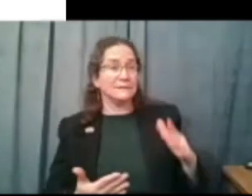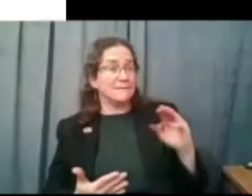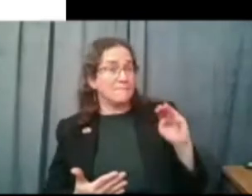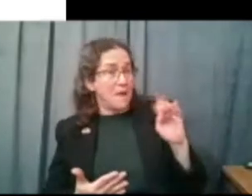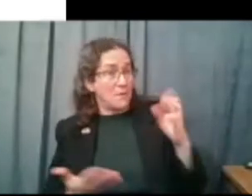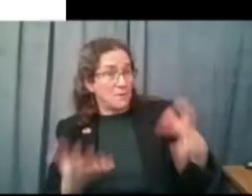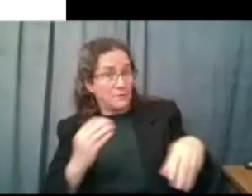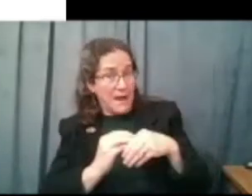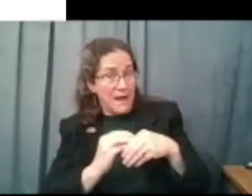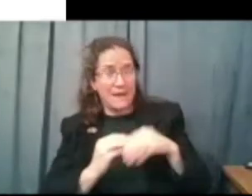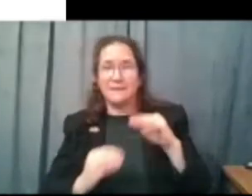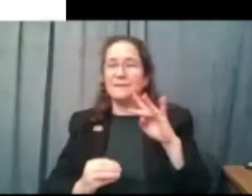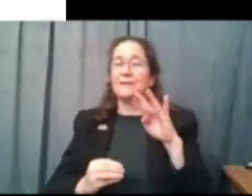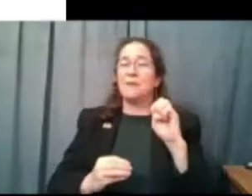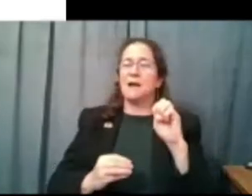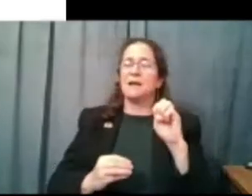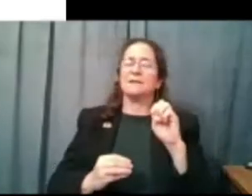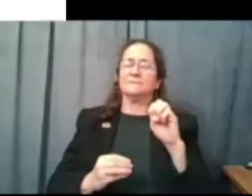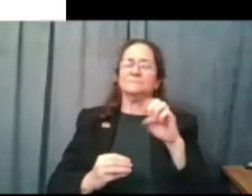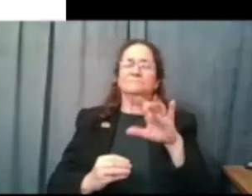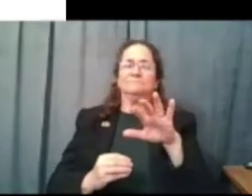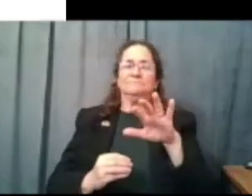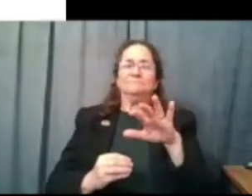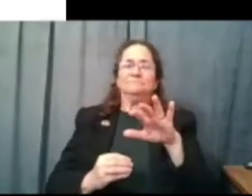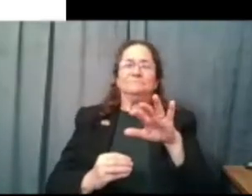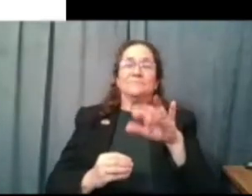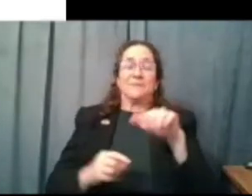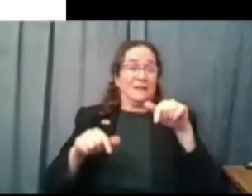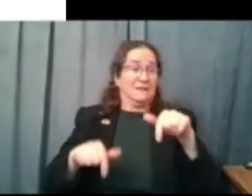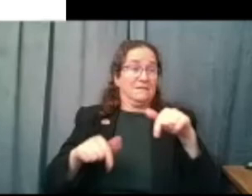Just there, me and especially in these times